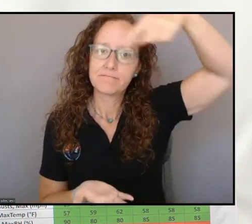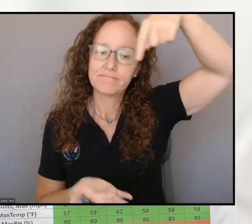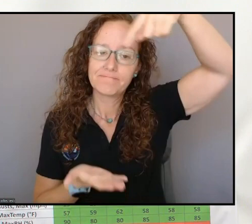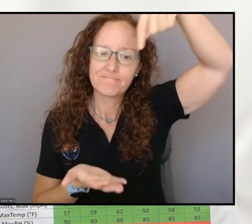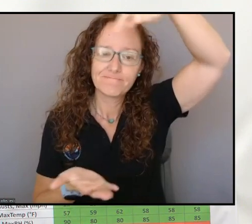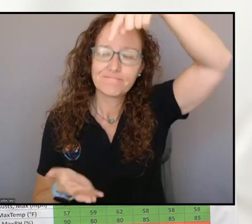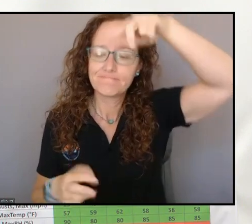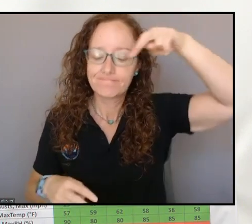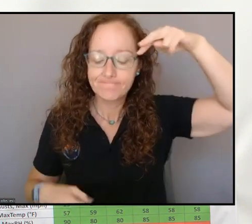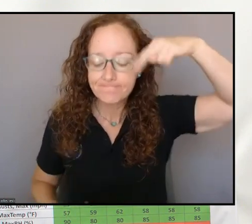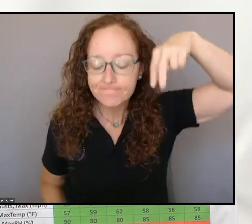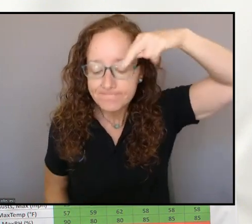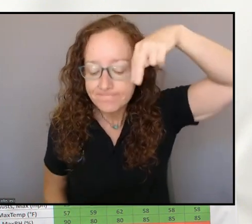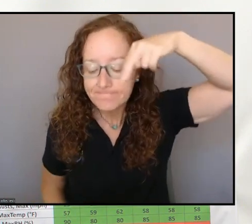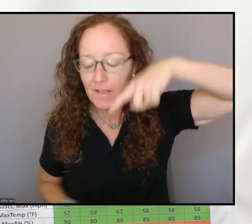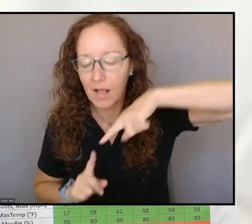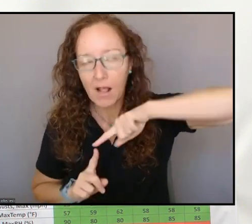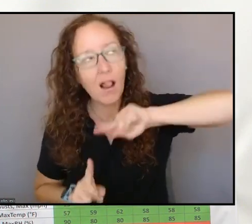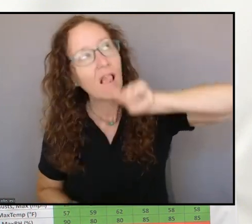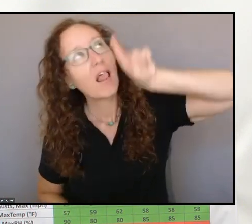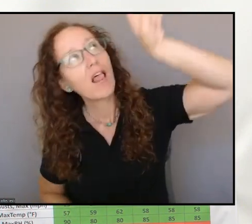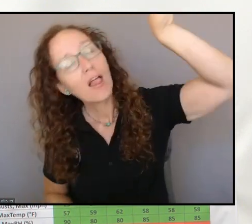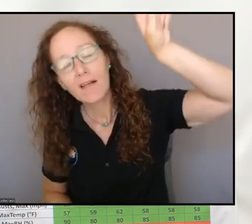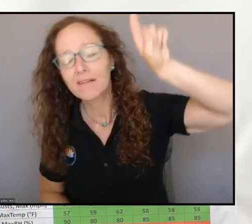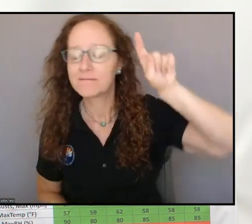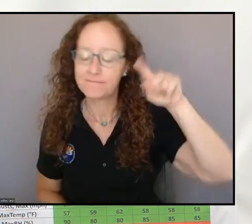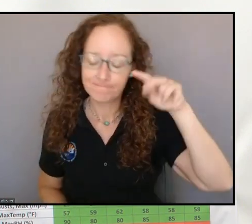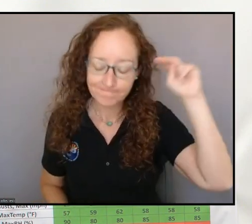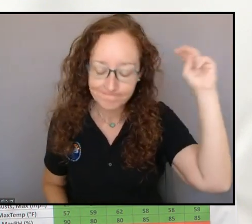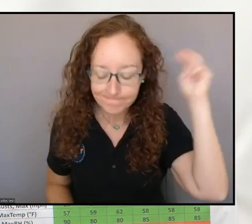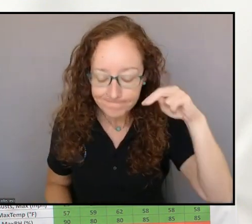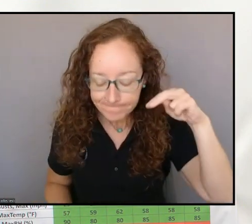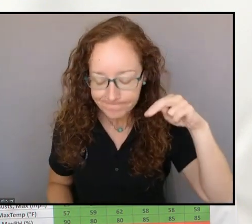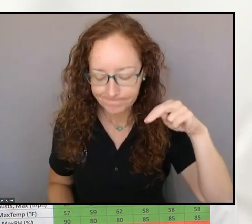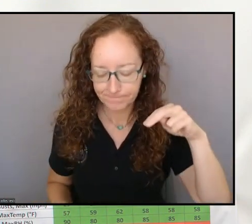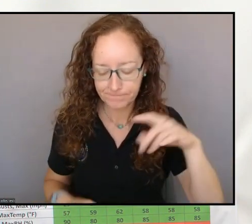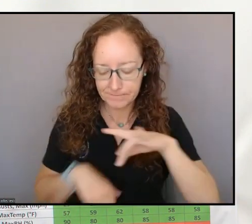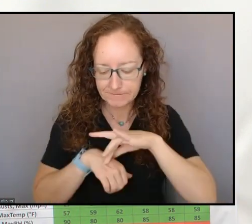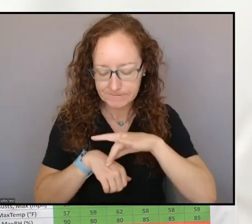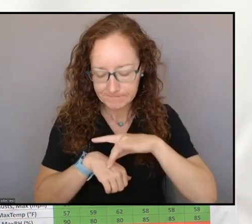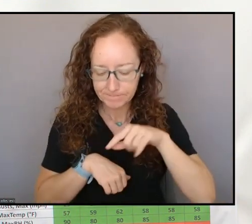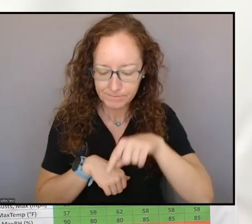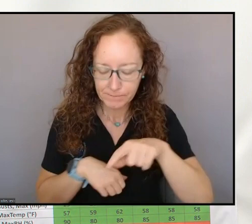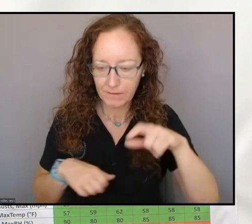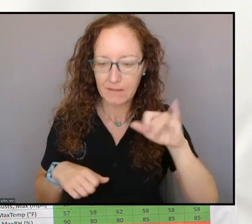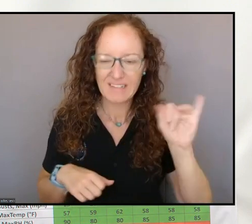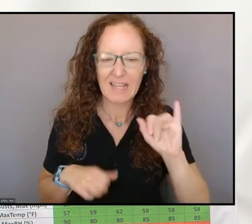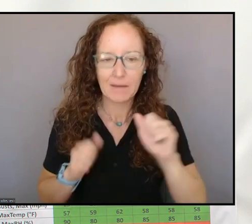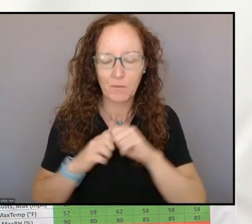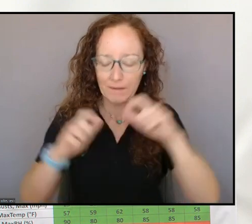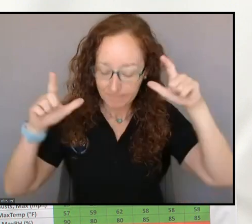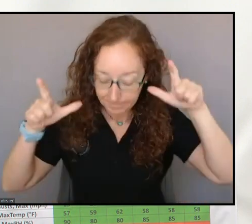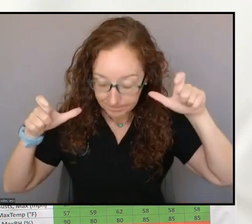satellites looking down at what you'd see if you were to take a picture with the camera up there. And then overlaid on